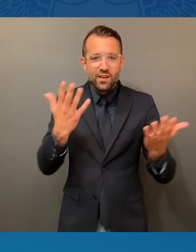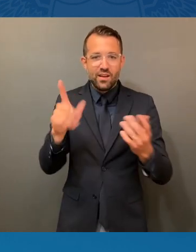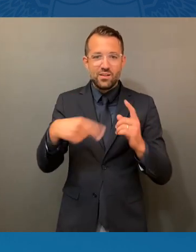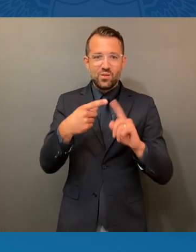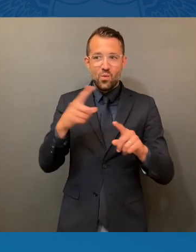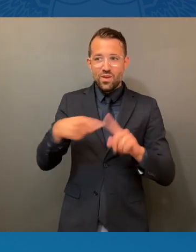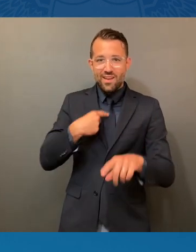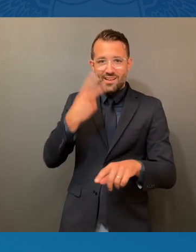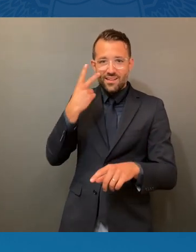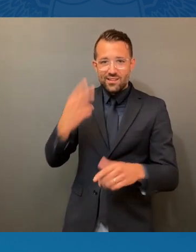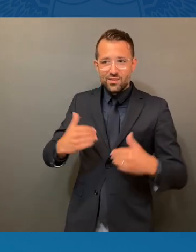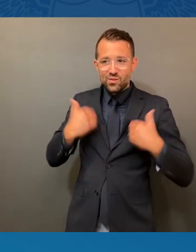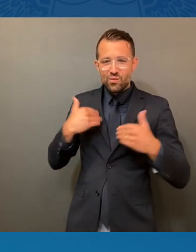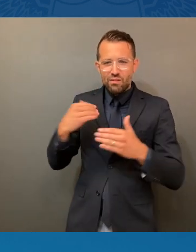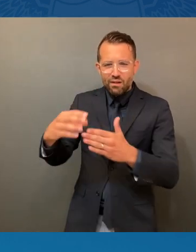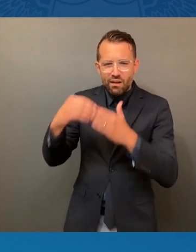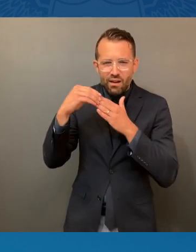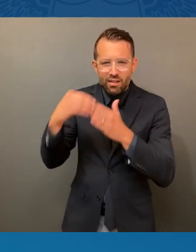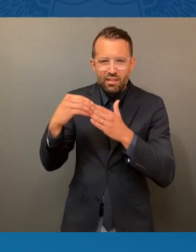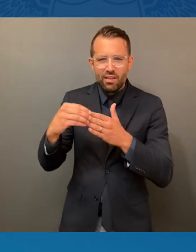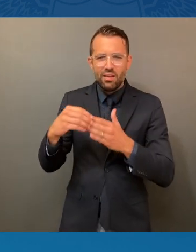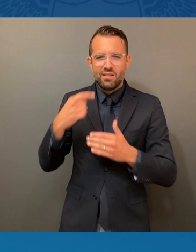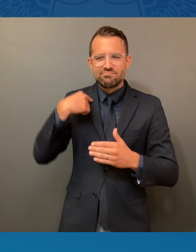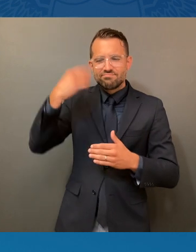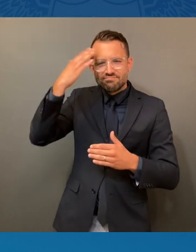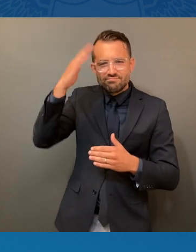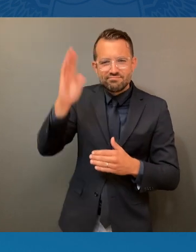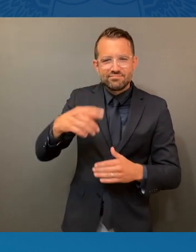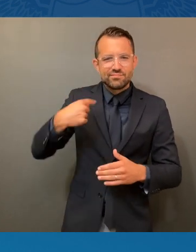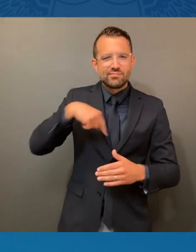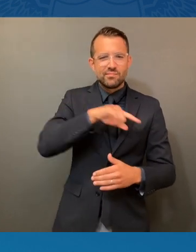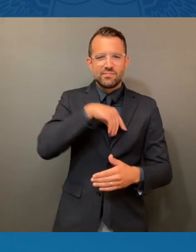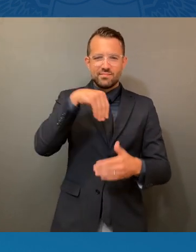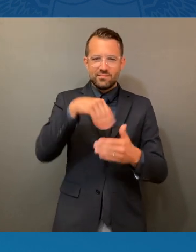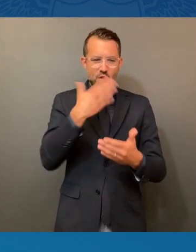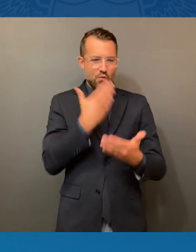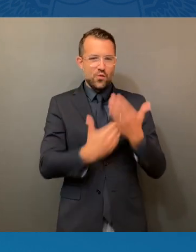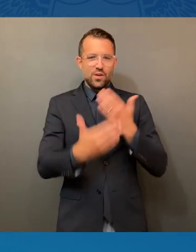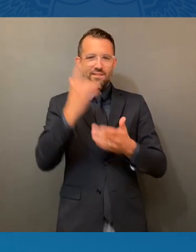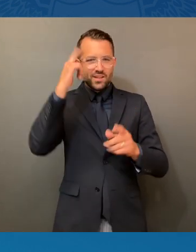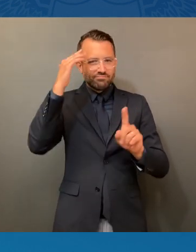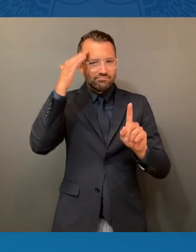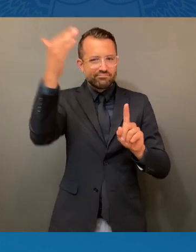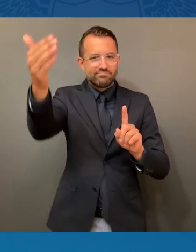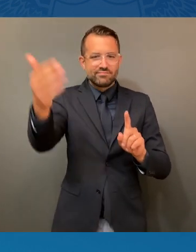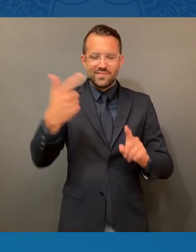I just know we are in good hands and we're going to be okay. I just know that. I feel it. I know it.